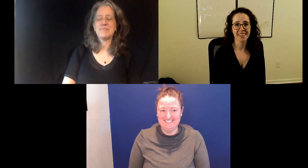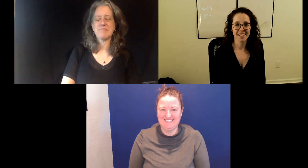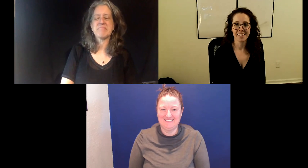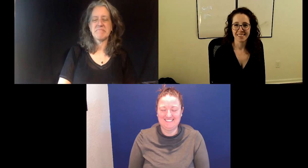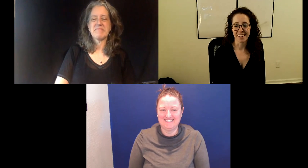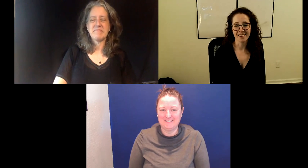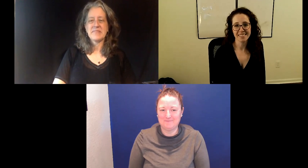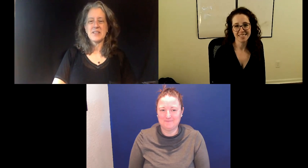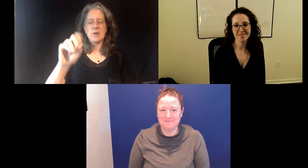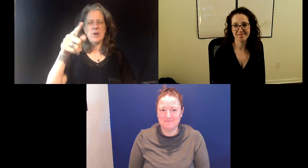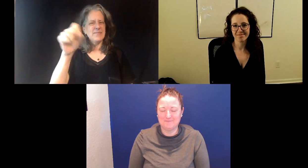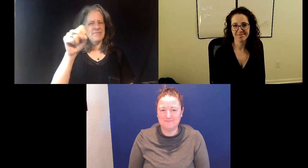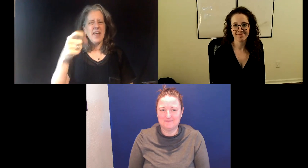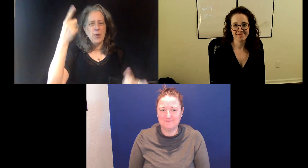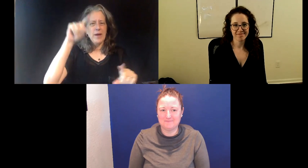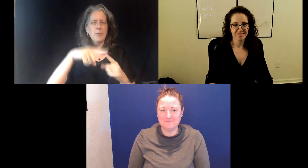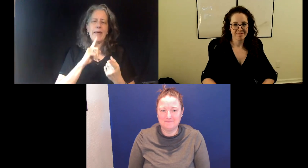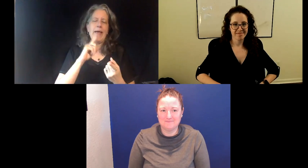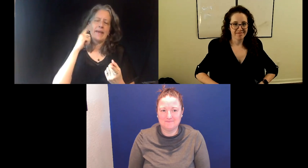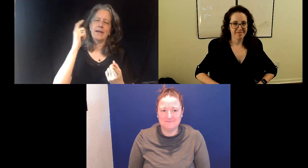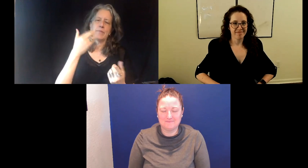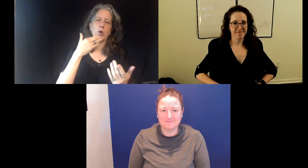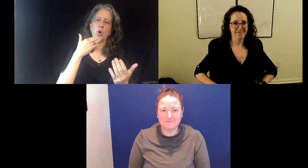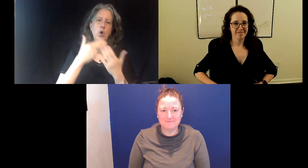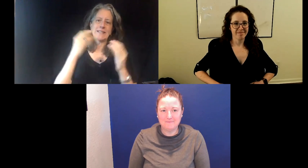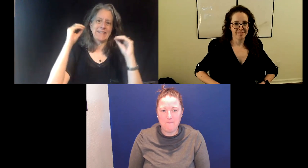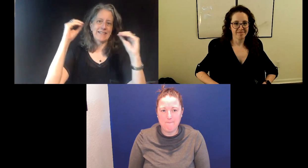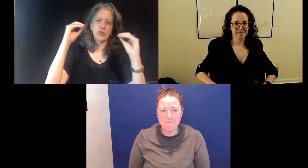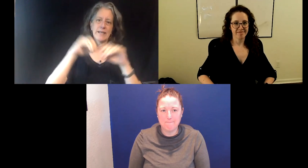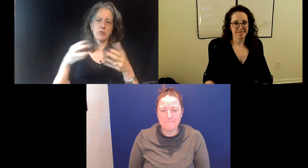white and then kind of get your attention yeah um but yeah i agree with what you're saying i think